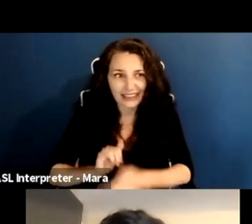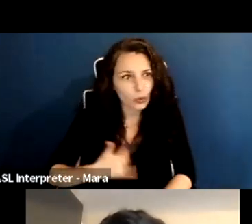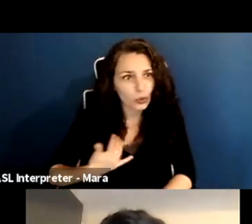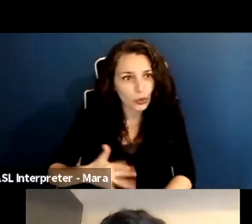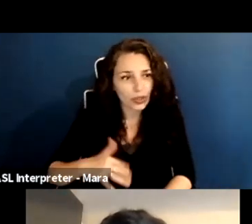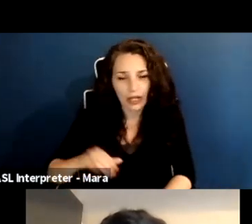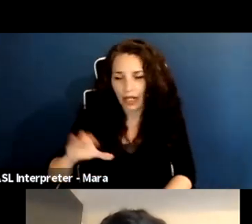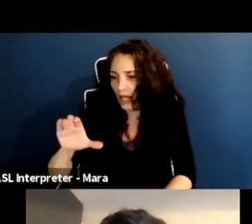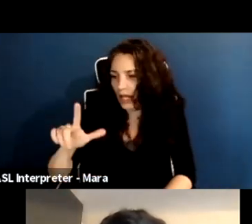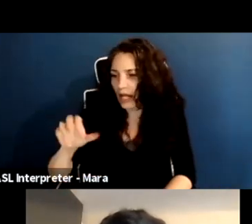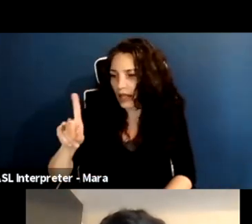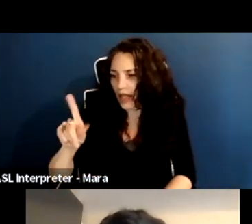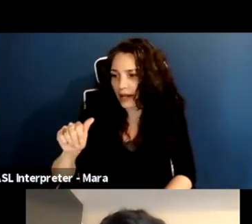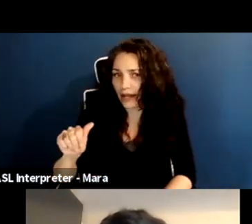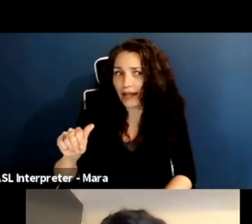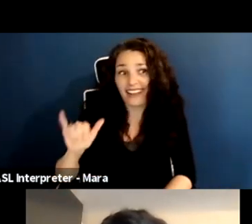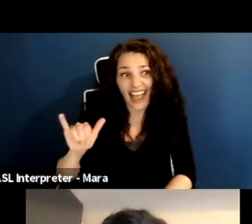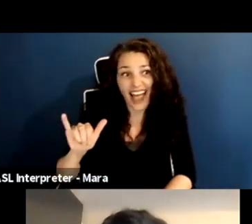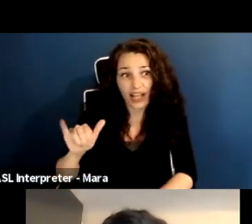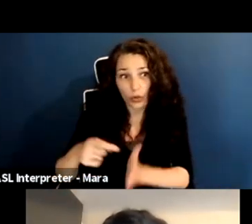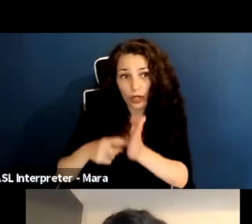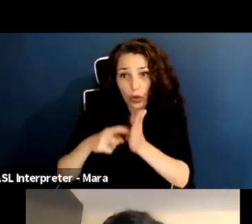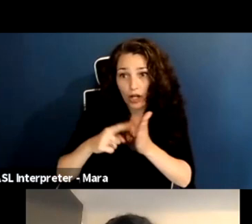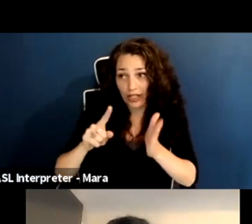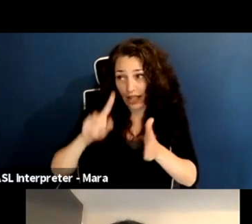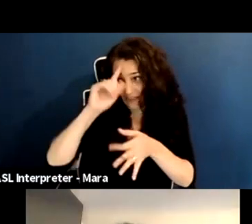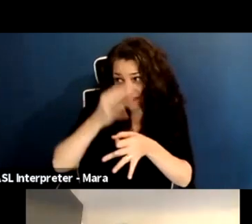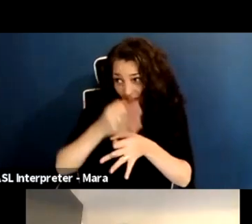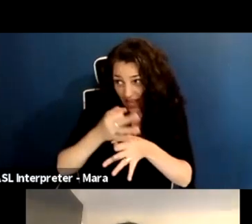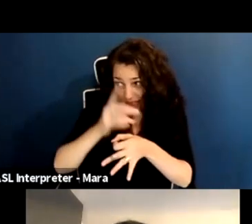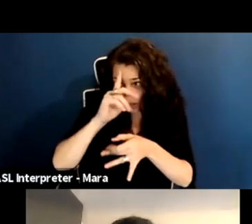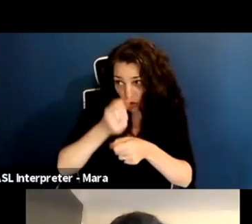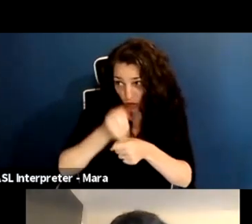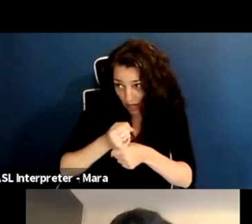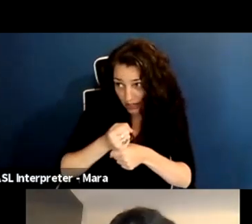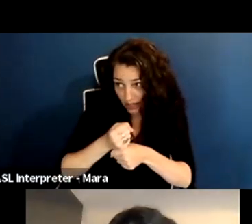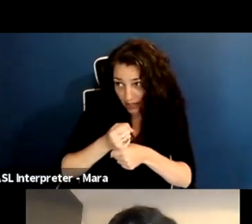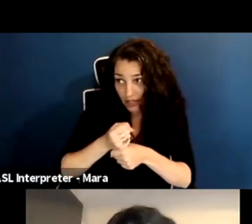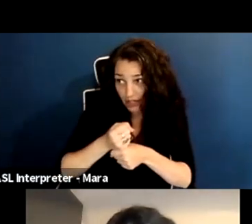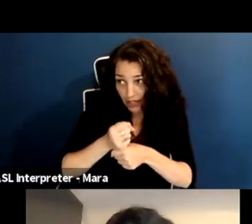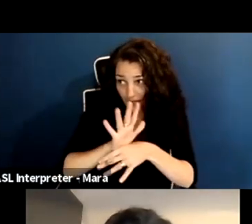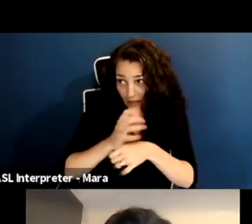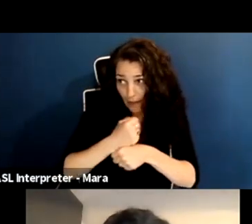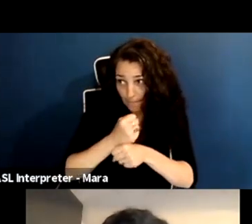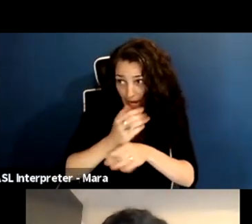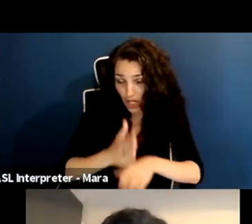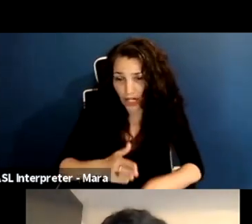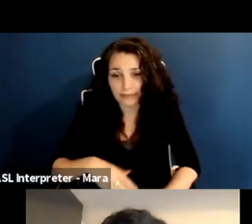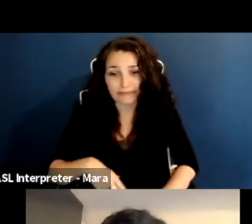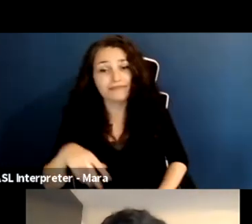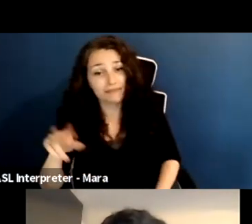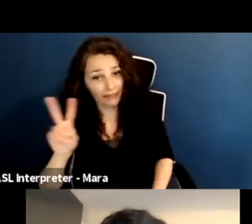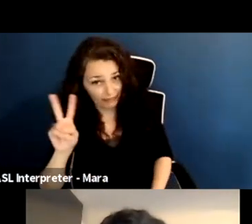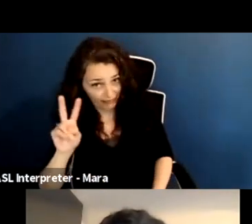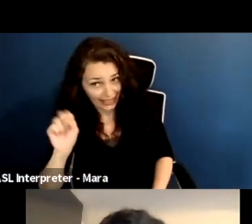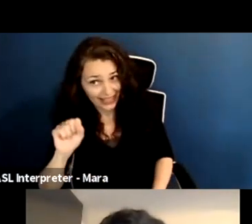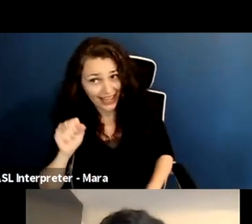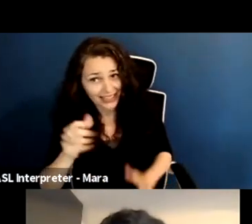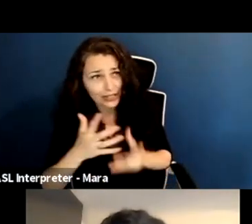It requires a lot of faith in the filmmaker, doesn't it? So much faith and trust. And then, yeah, so I guess again to me,